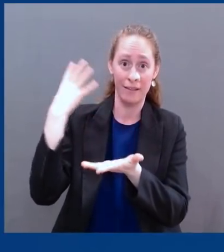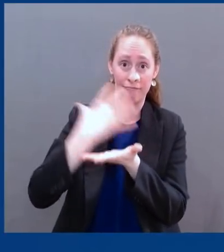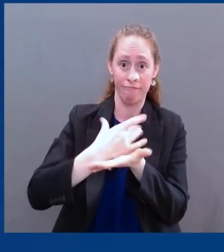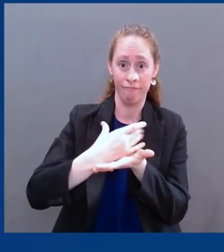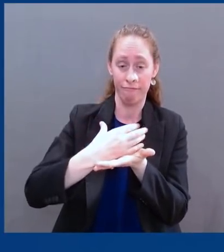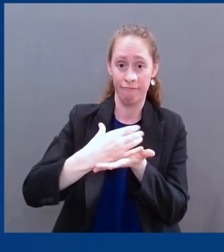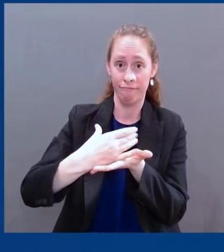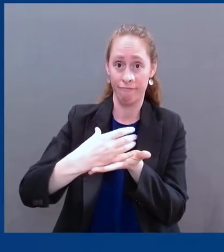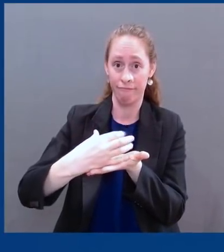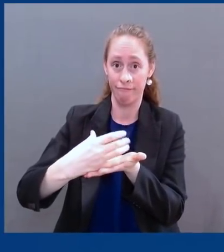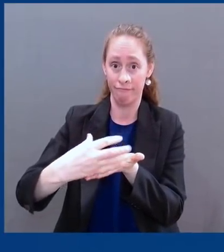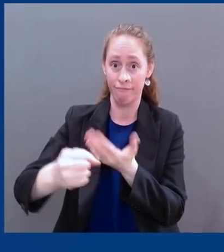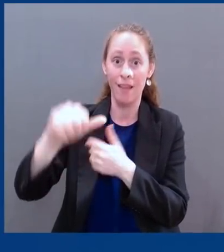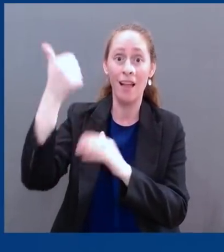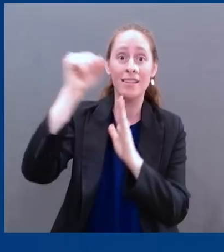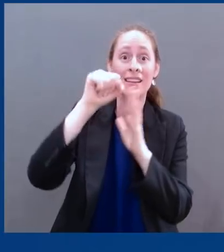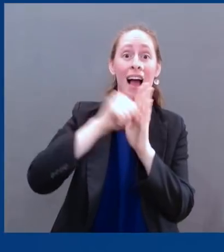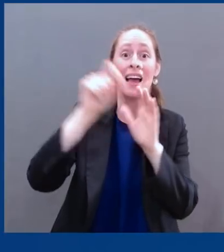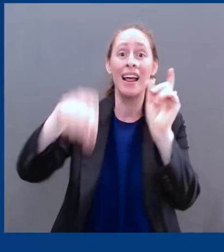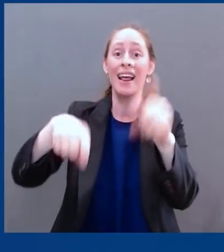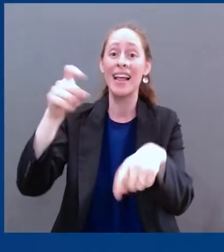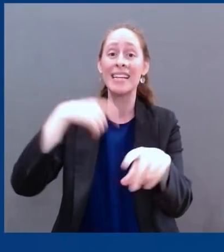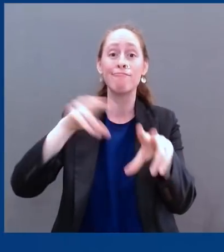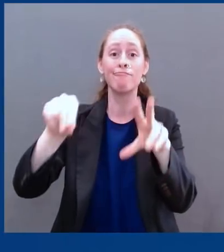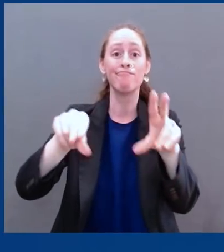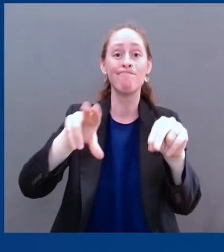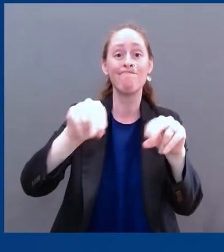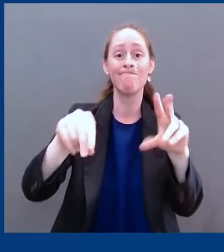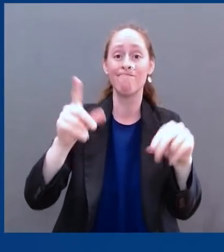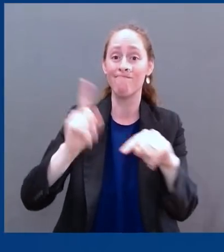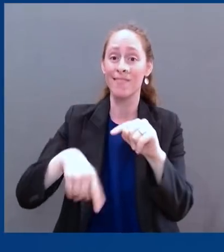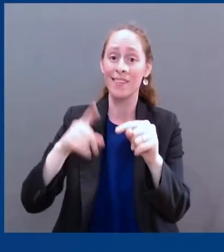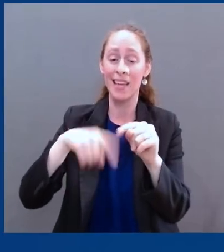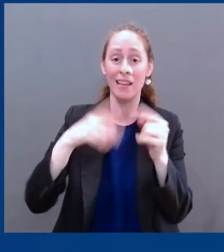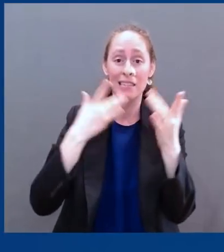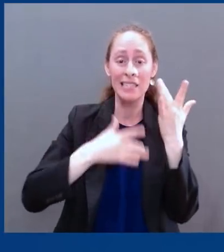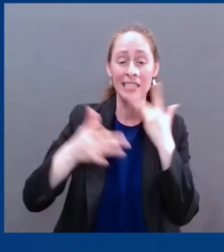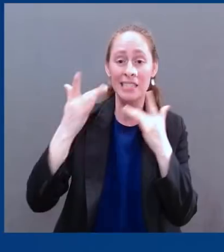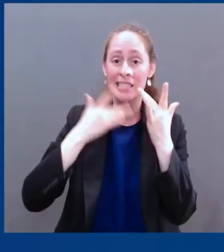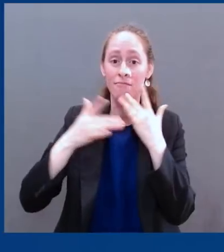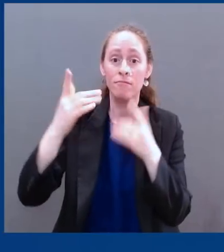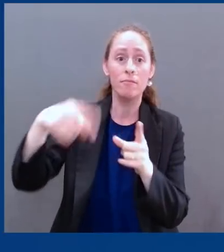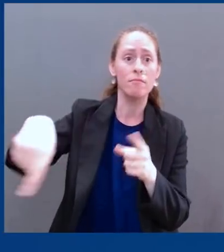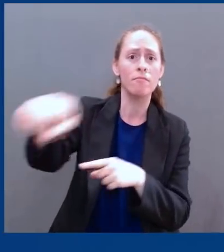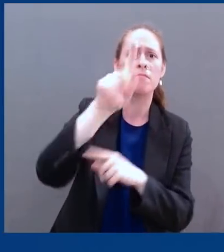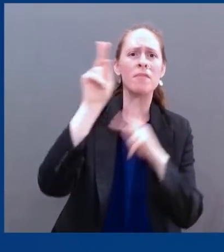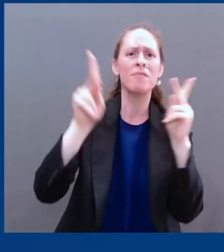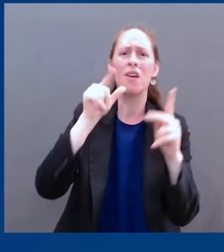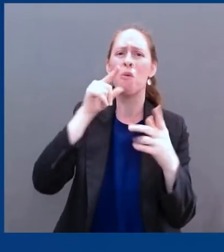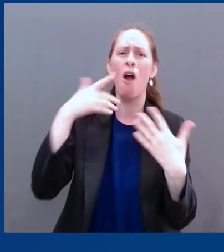fewer treatments available for the immunocompromised, and we risk not having sufficient vaccine supply